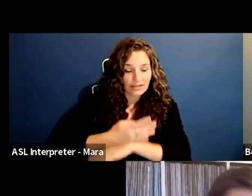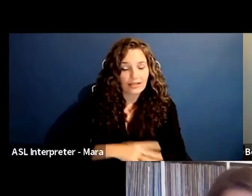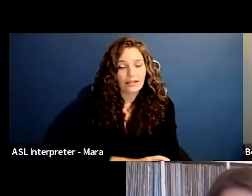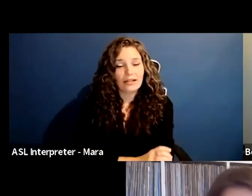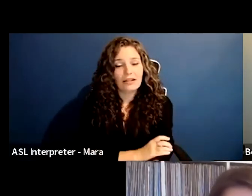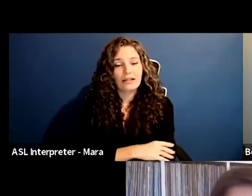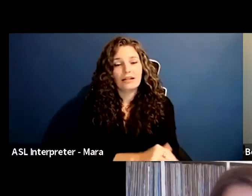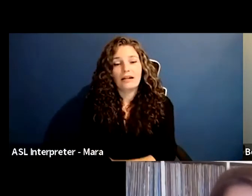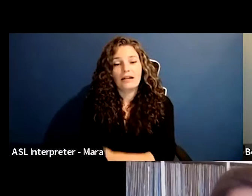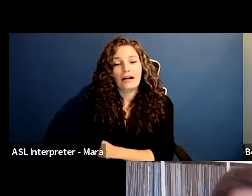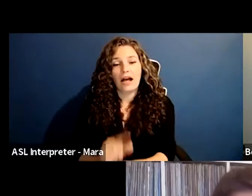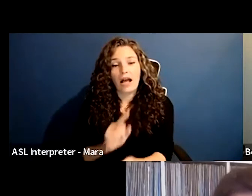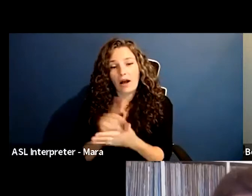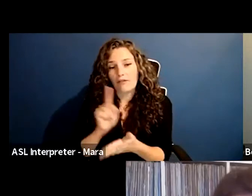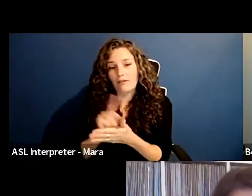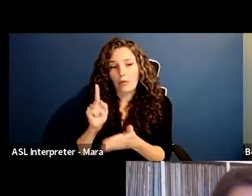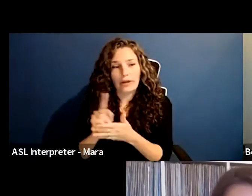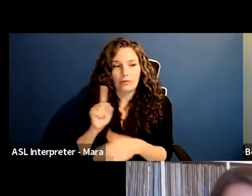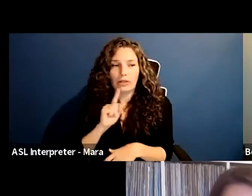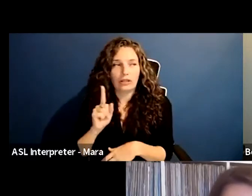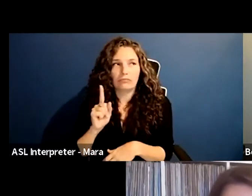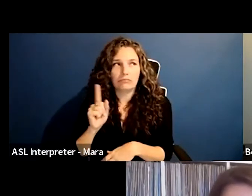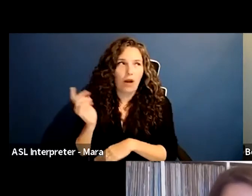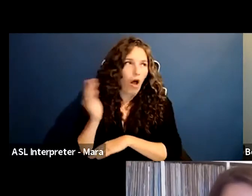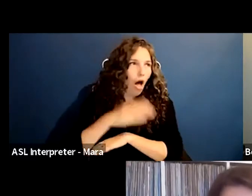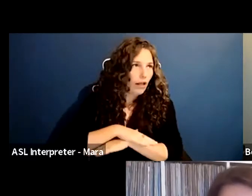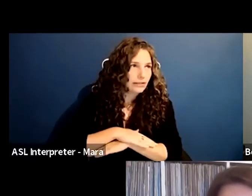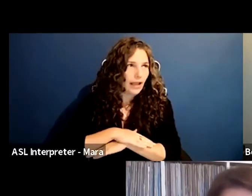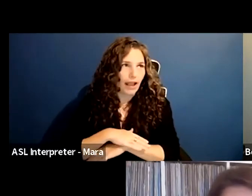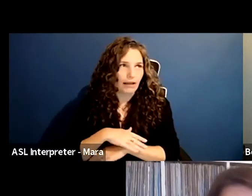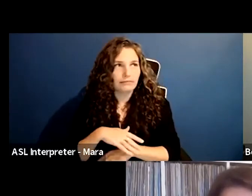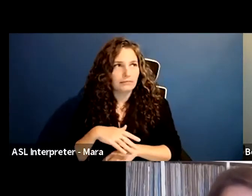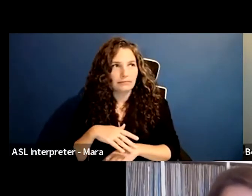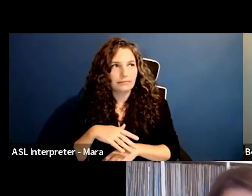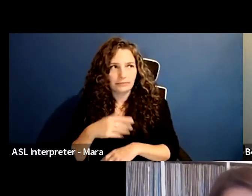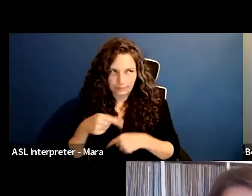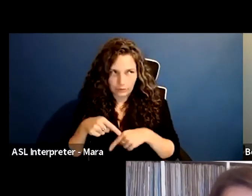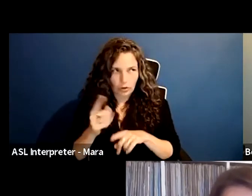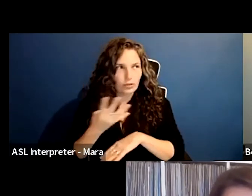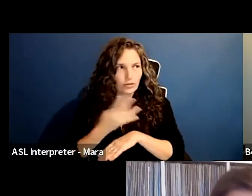all day, every week. So that's a really great way to get individualized answers